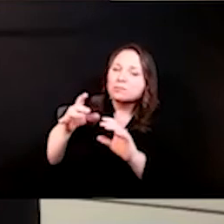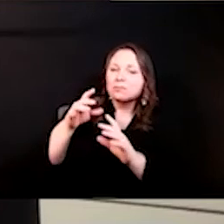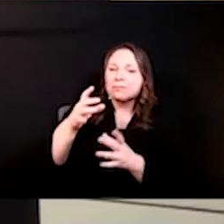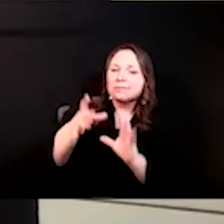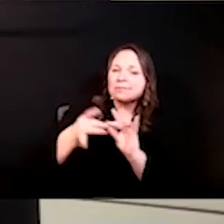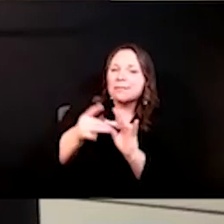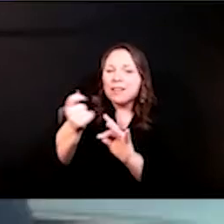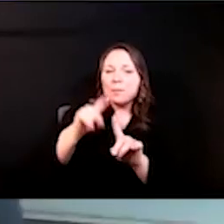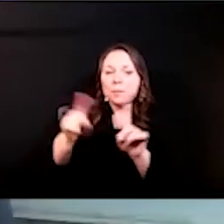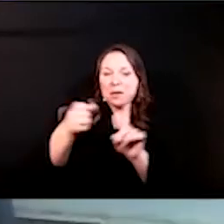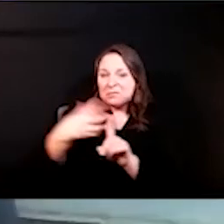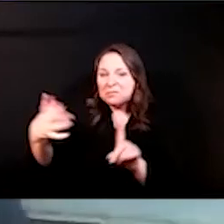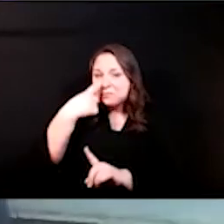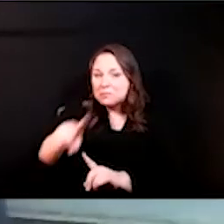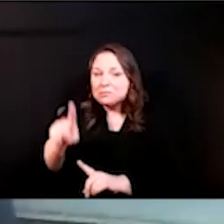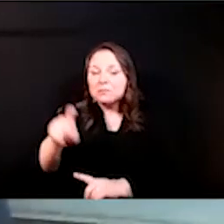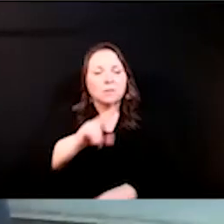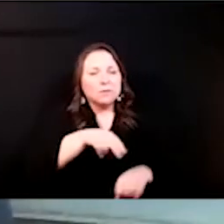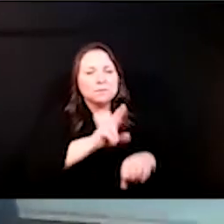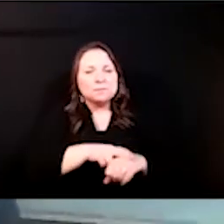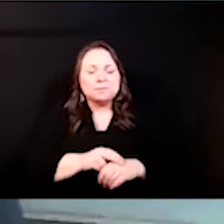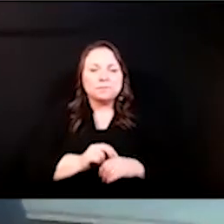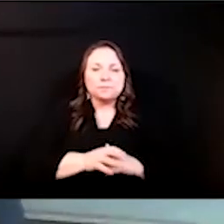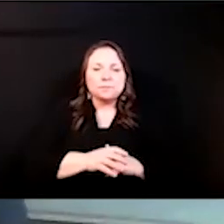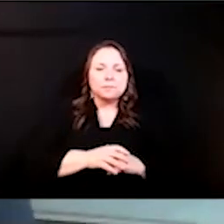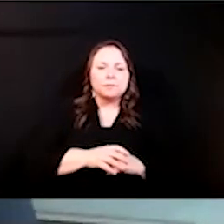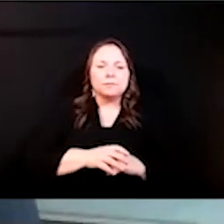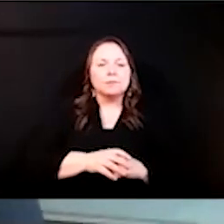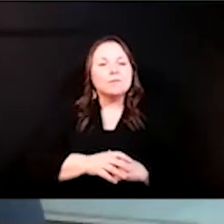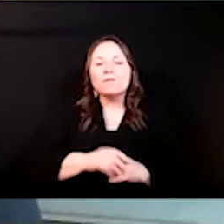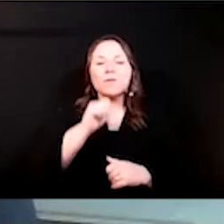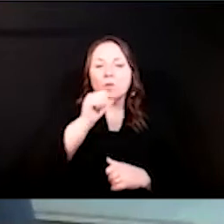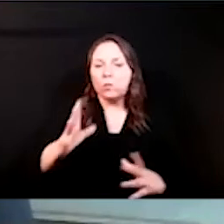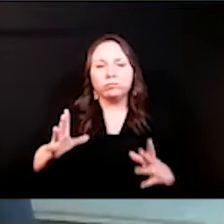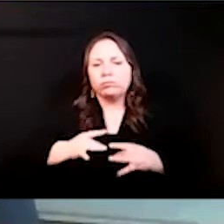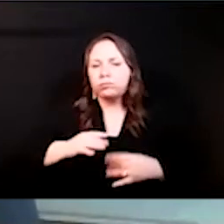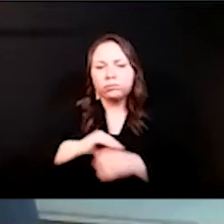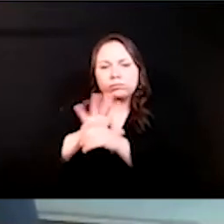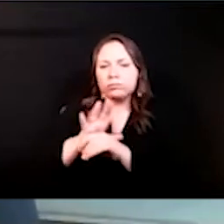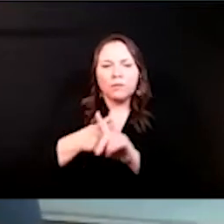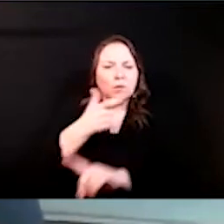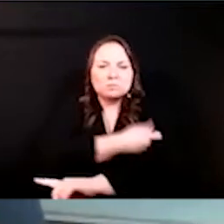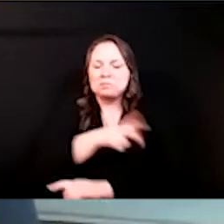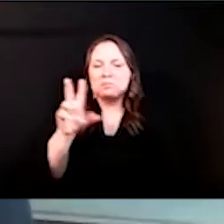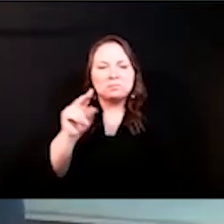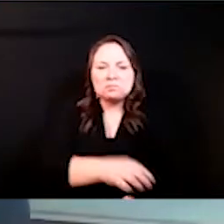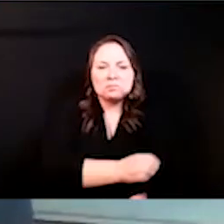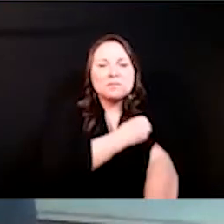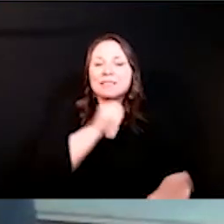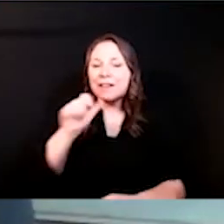CAN YOU EXPAND ON THAT FOR U » OF COURSE. YOU DON'T GET COVID-19 FROM THE VACCINE. IT'